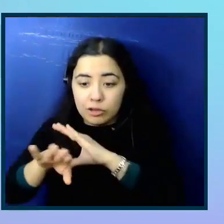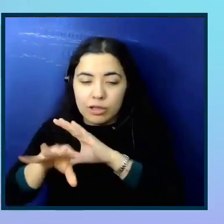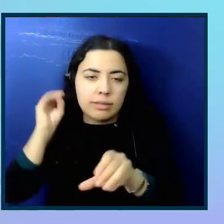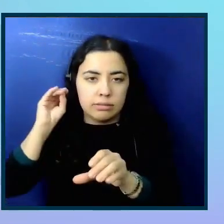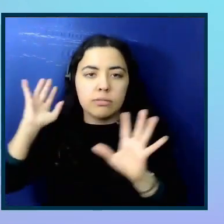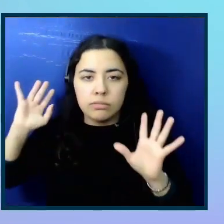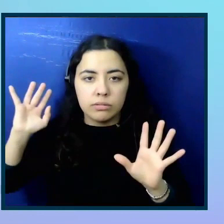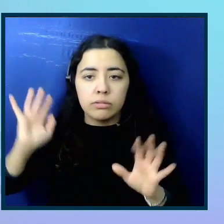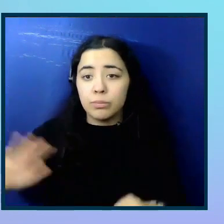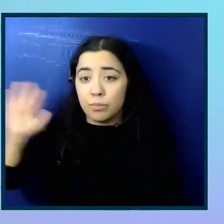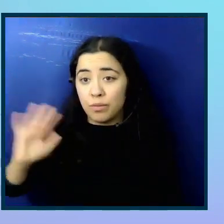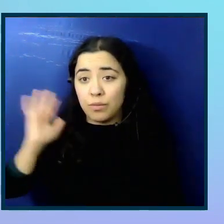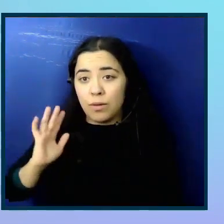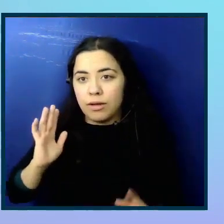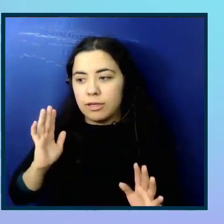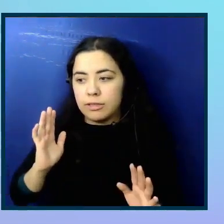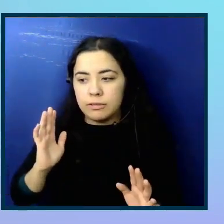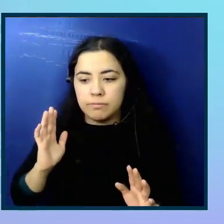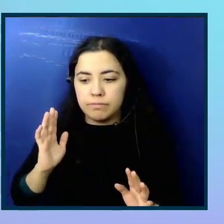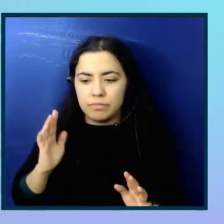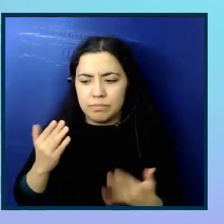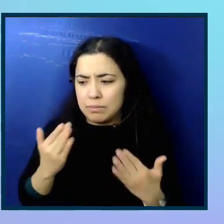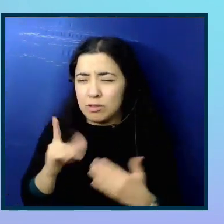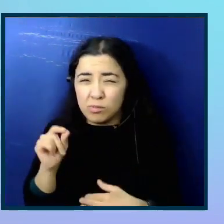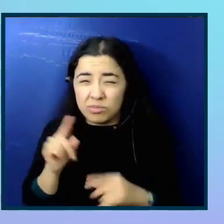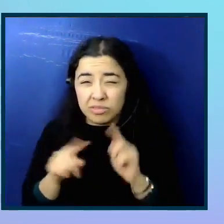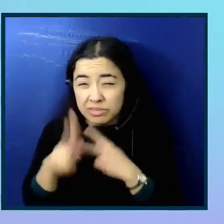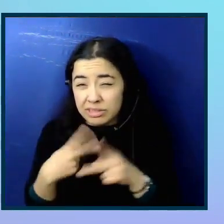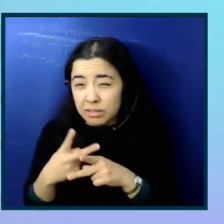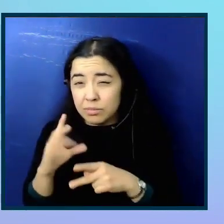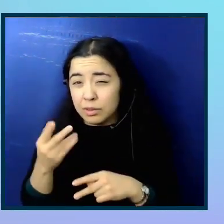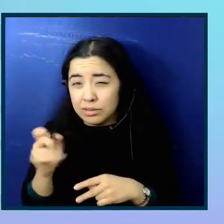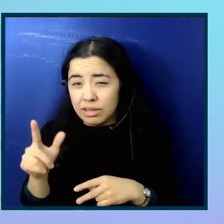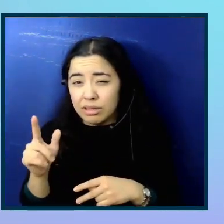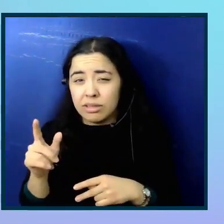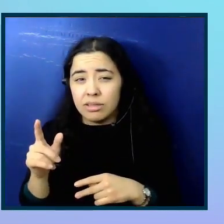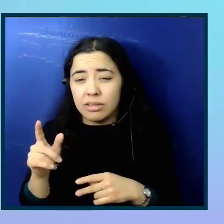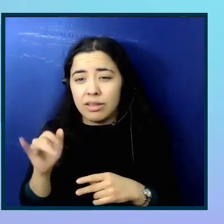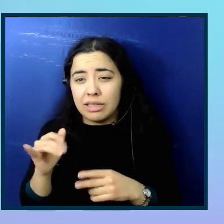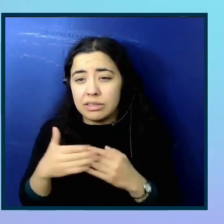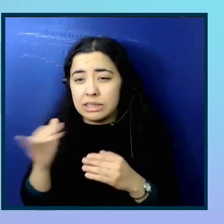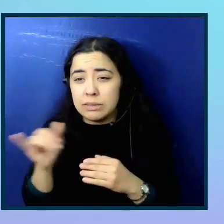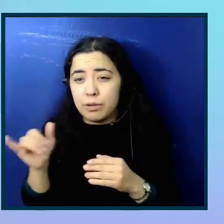What we had before is, I think at one point like 20 different kinds of carousels that similar, like have a similar look and feel,